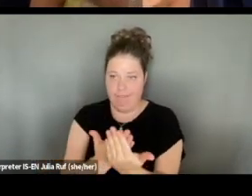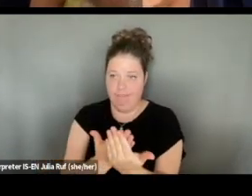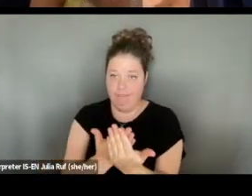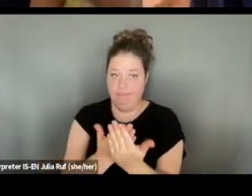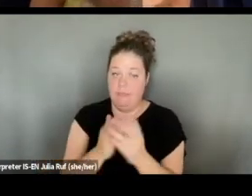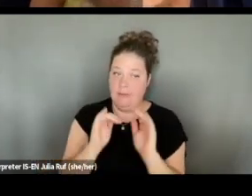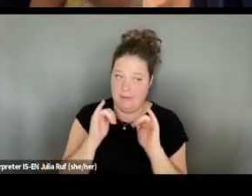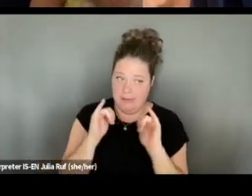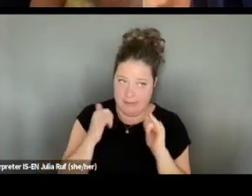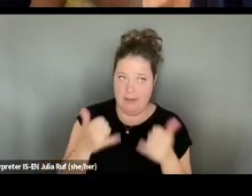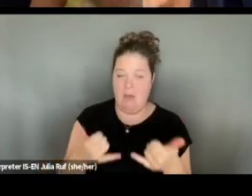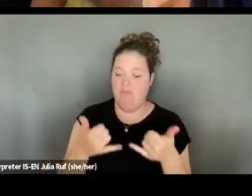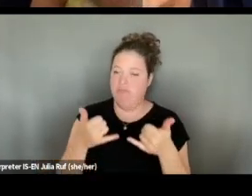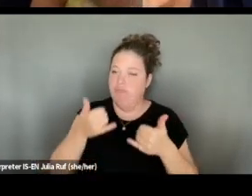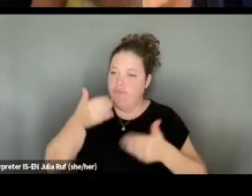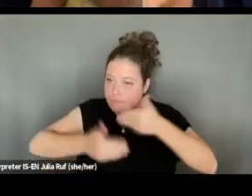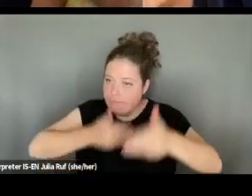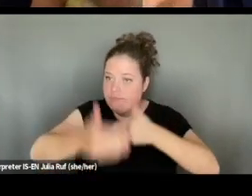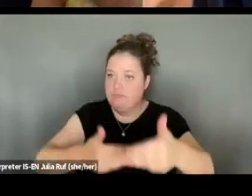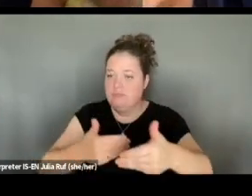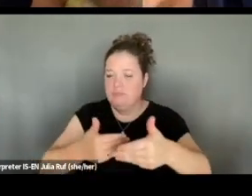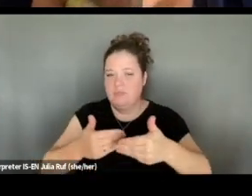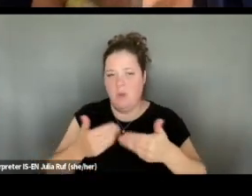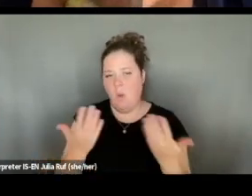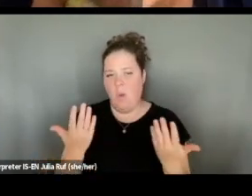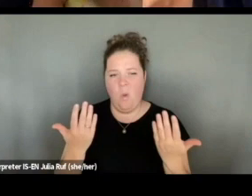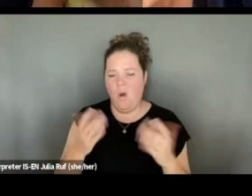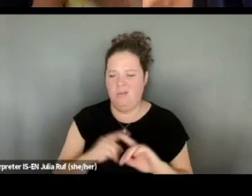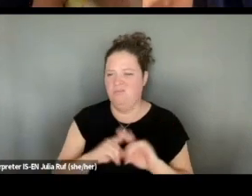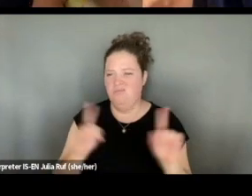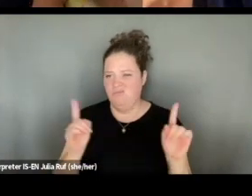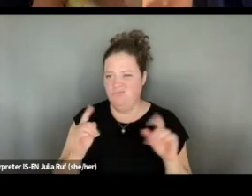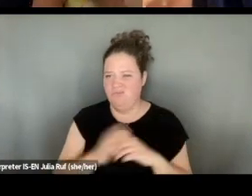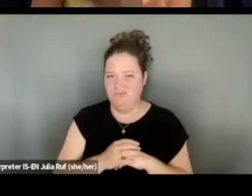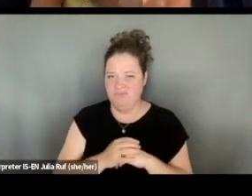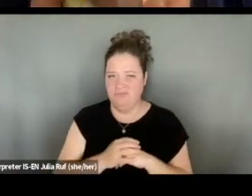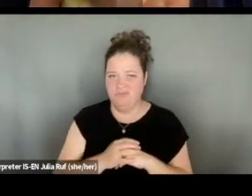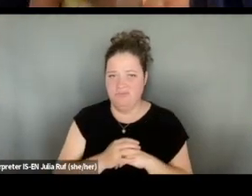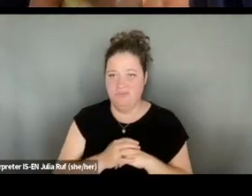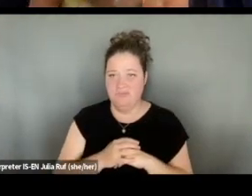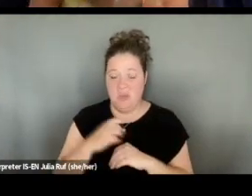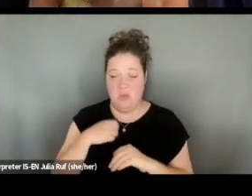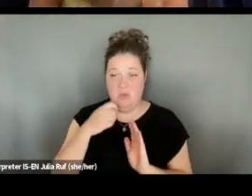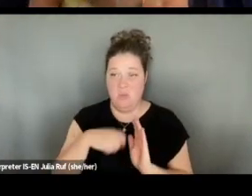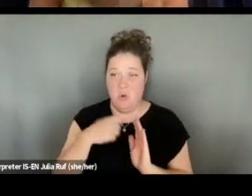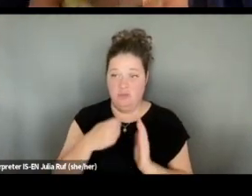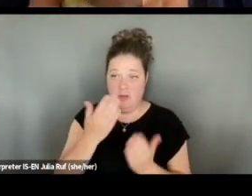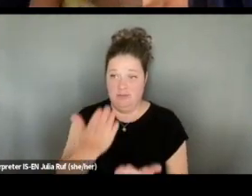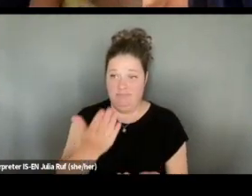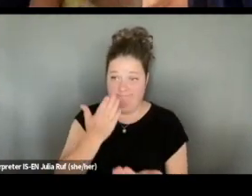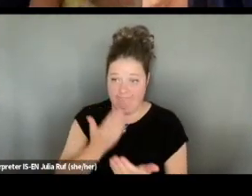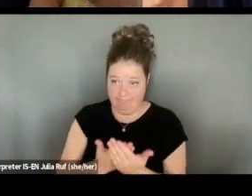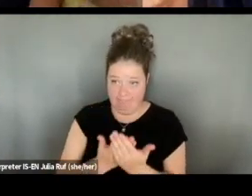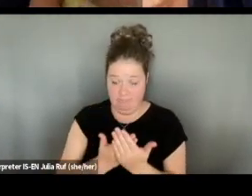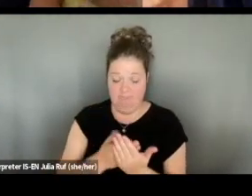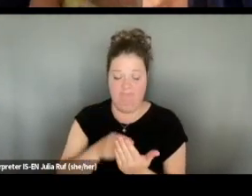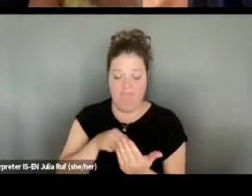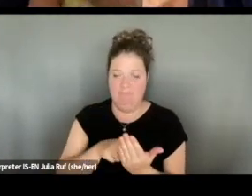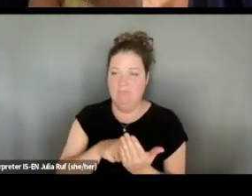step also to invest time in writing the proposal. So, when we look at projects, and specifically, invitations for a